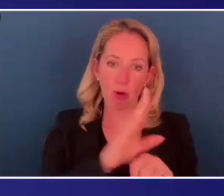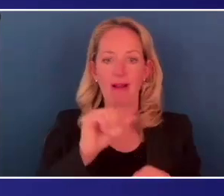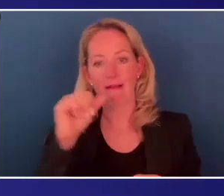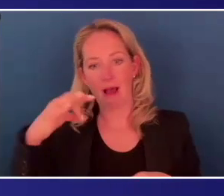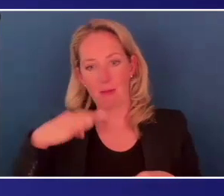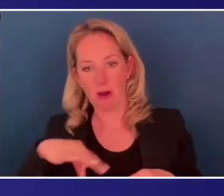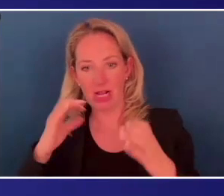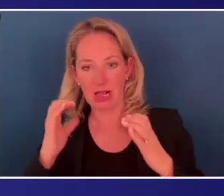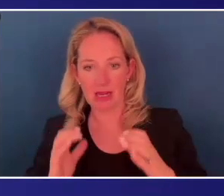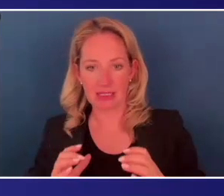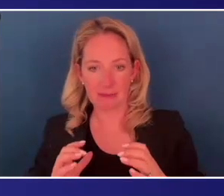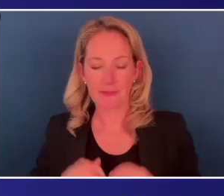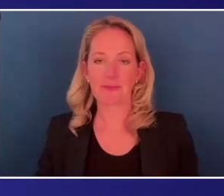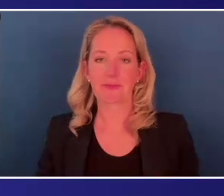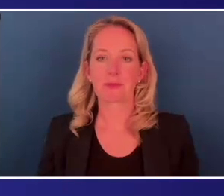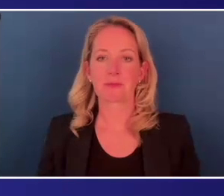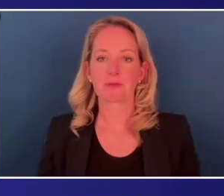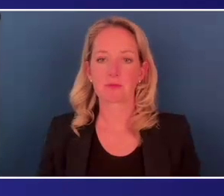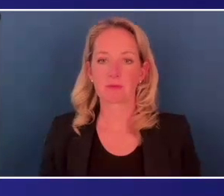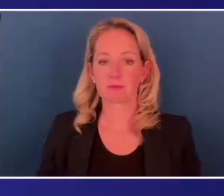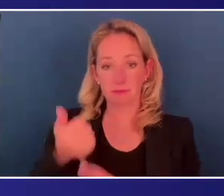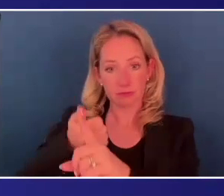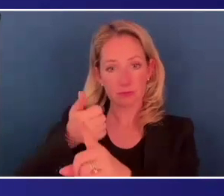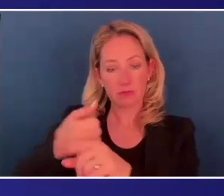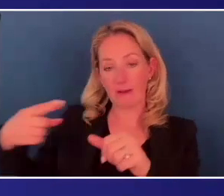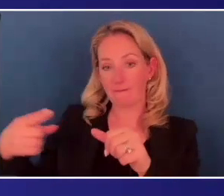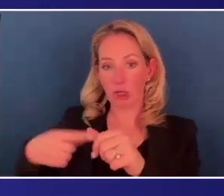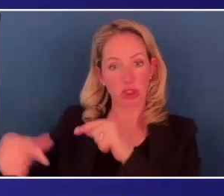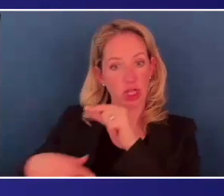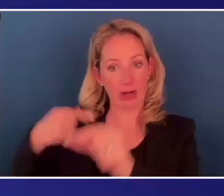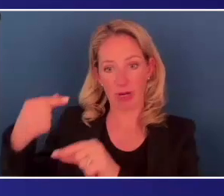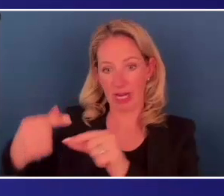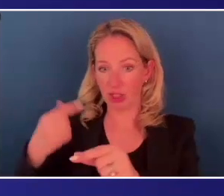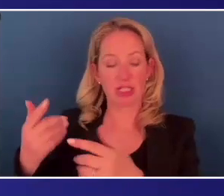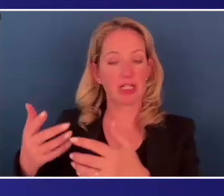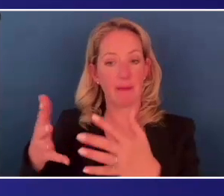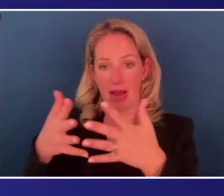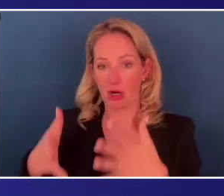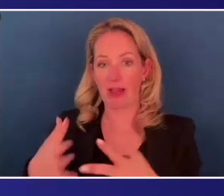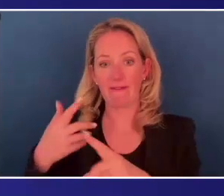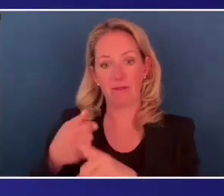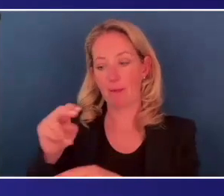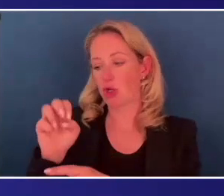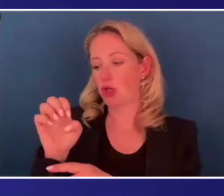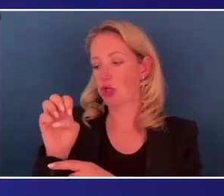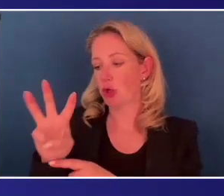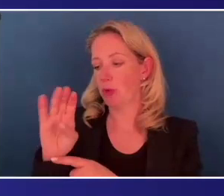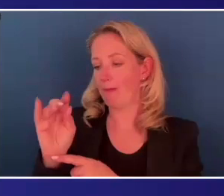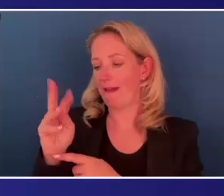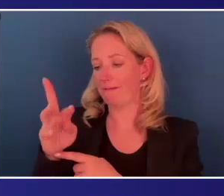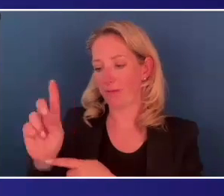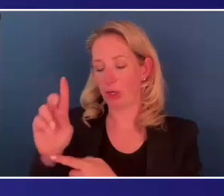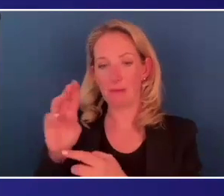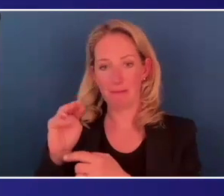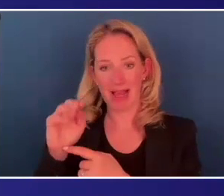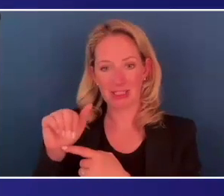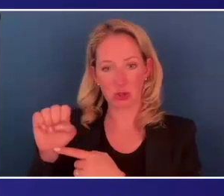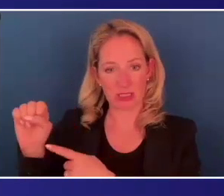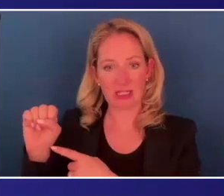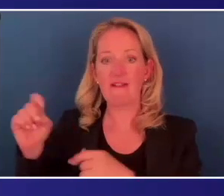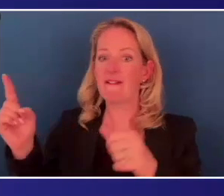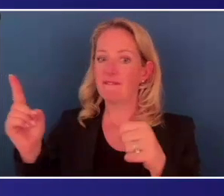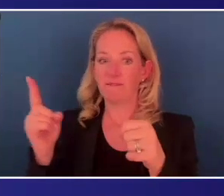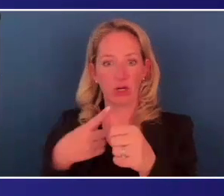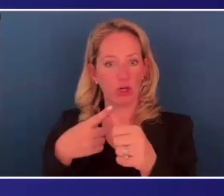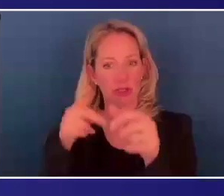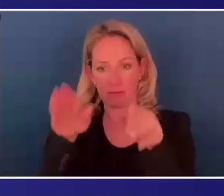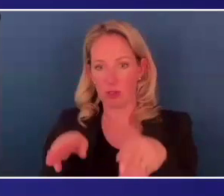A 1st generation American originally from New Bedford, Massachusetts. Jeff was the 1st in his family to graduate from college with the help from Pel Grants.